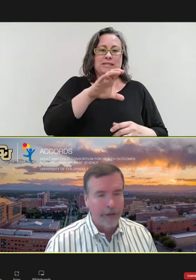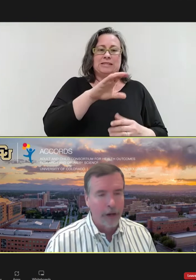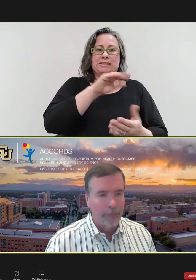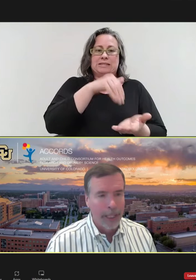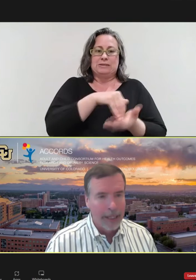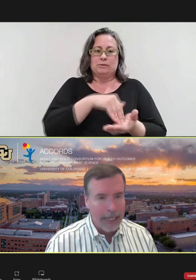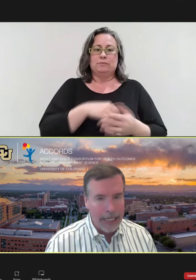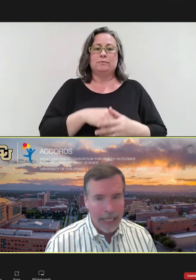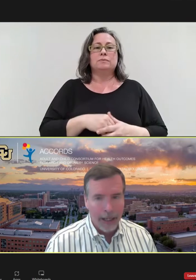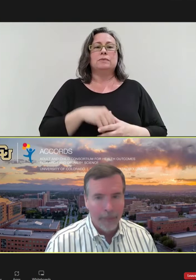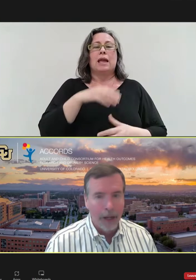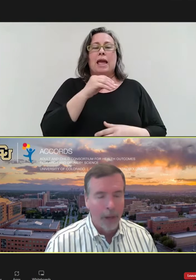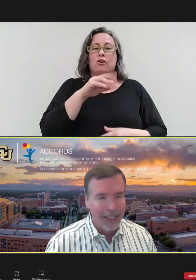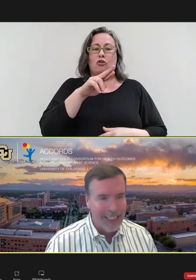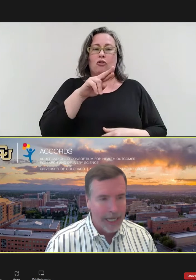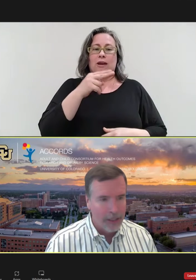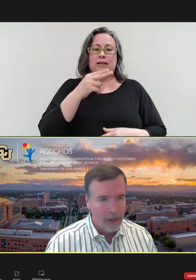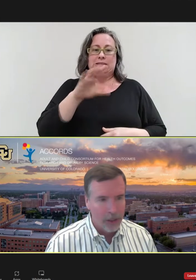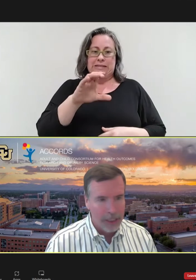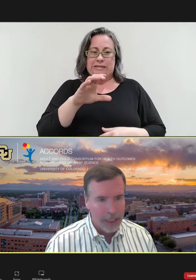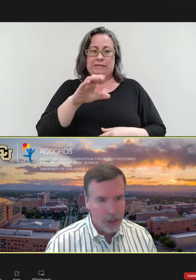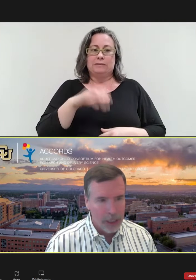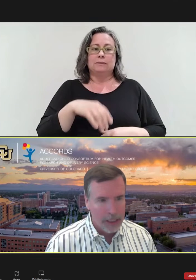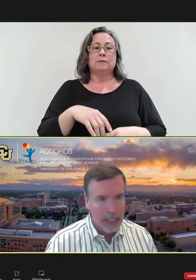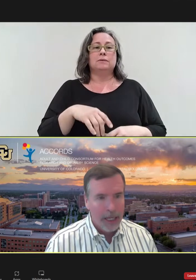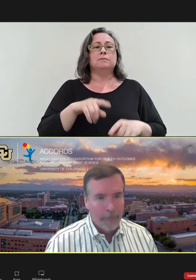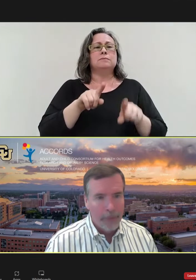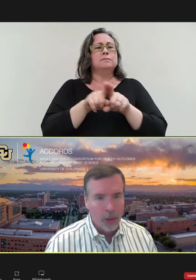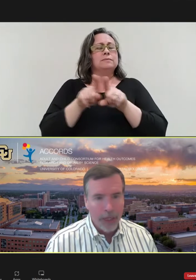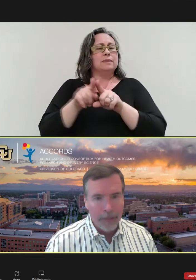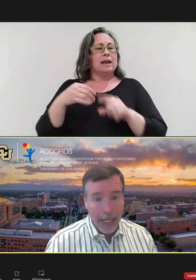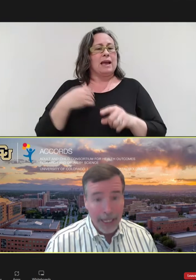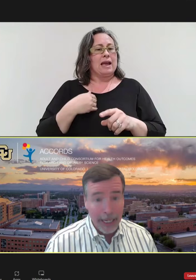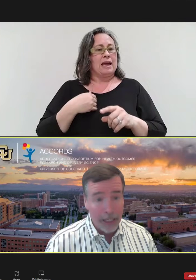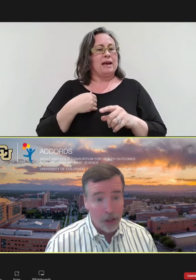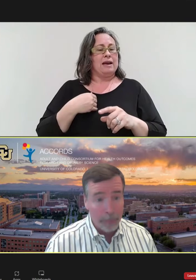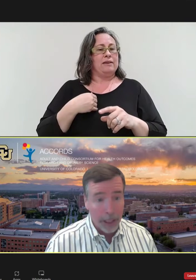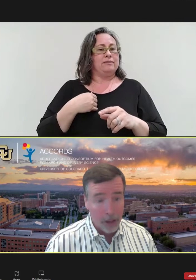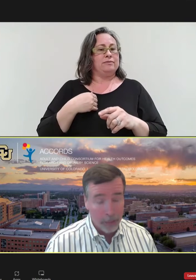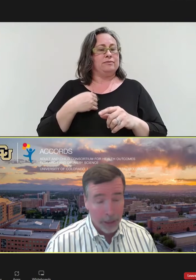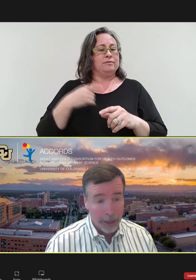variability among states and jurisdictions between Medicaid and CHIP eligibility.